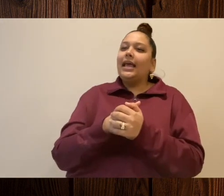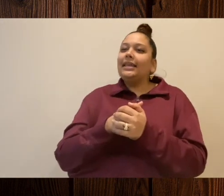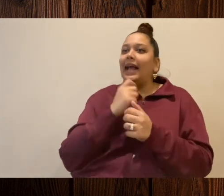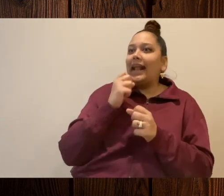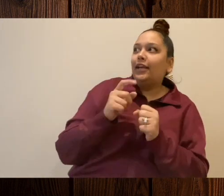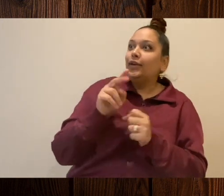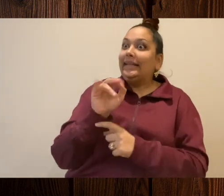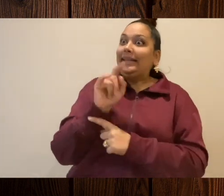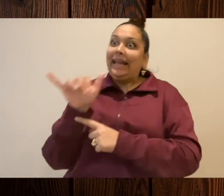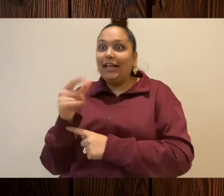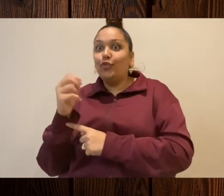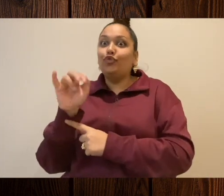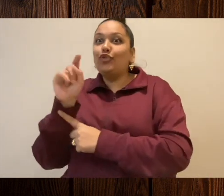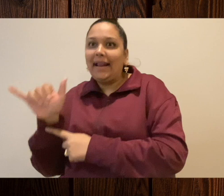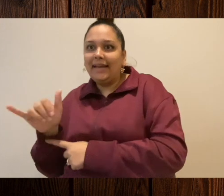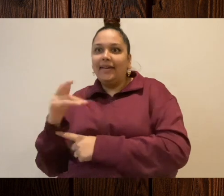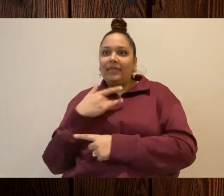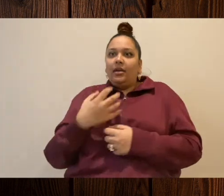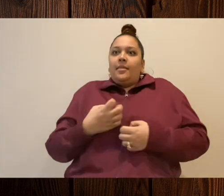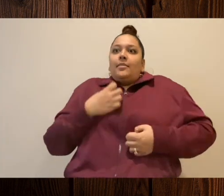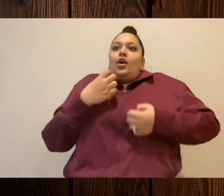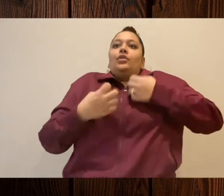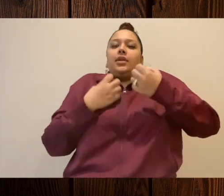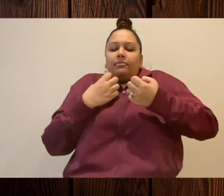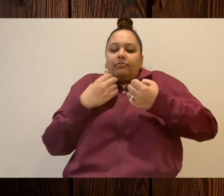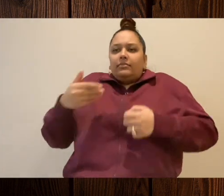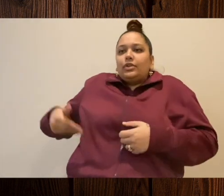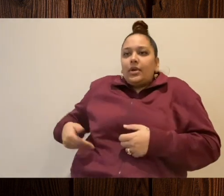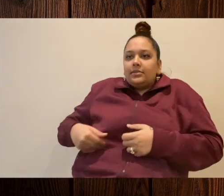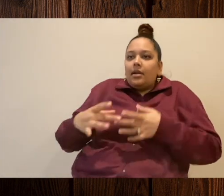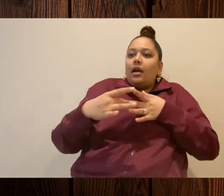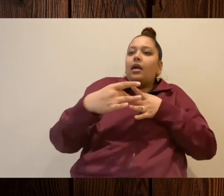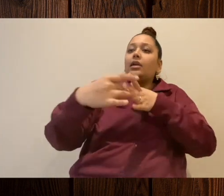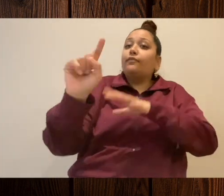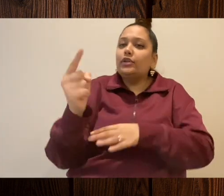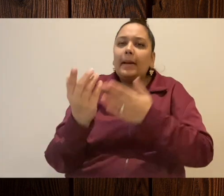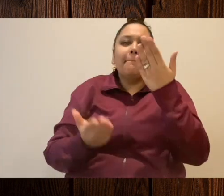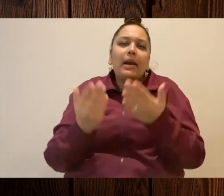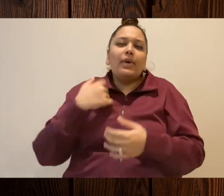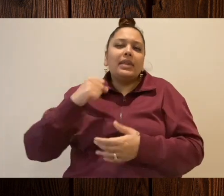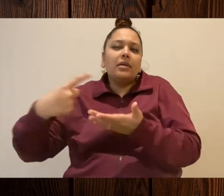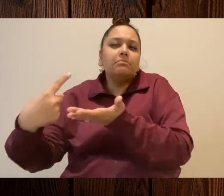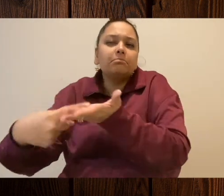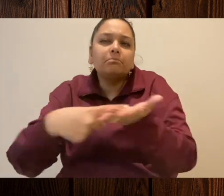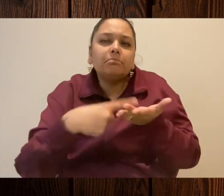the colours of the music itself, you know? Depending on where people come from, they're going to bring rich and beautiful